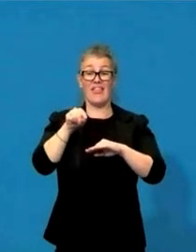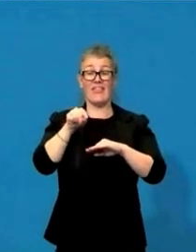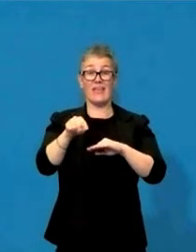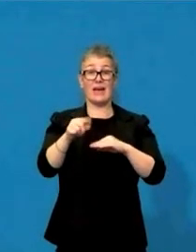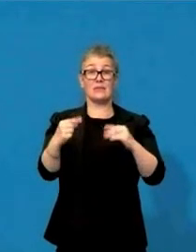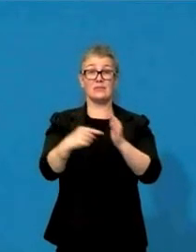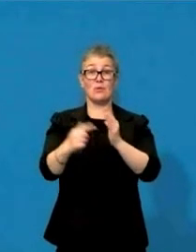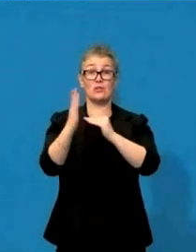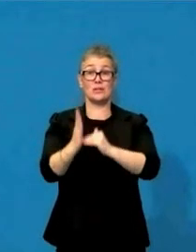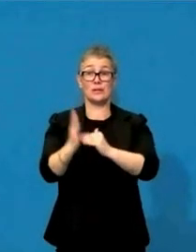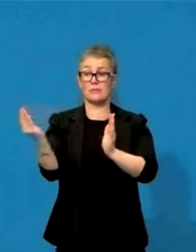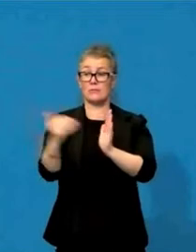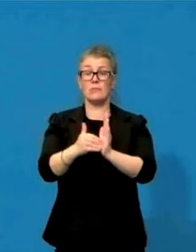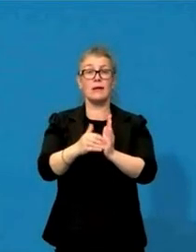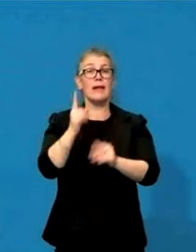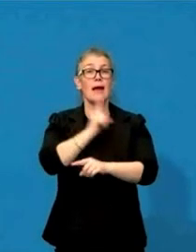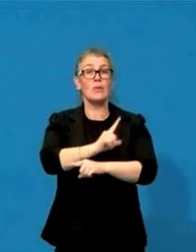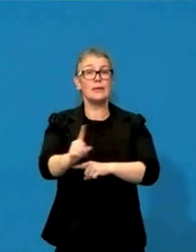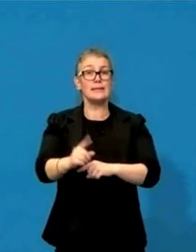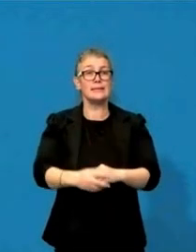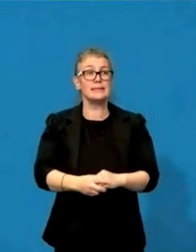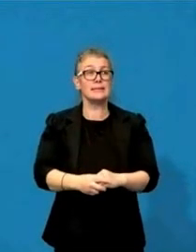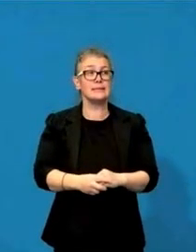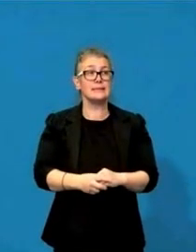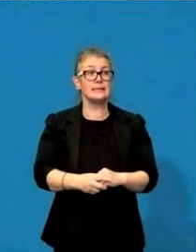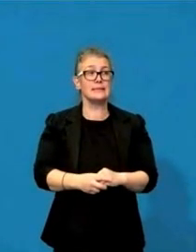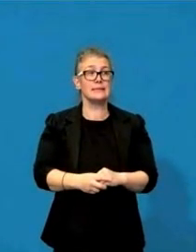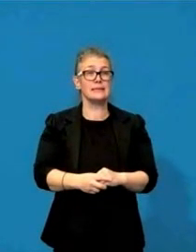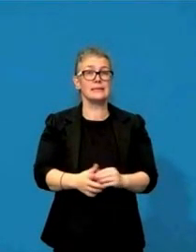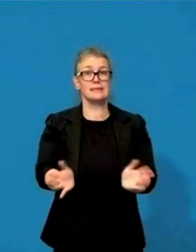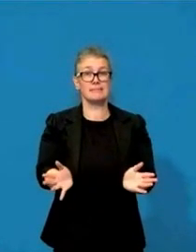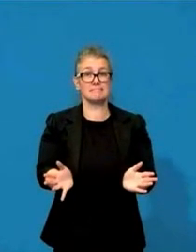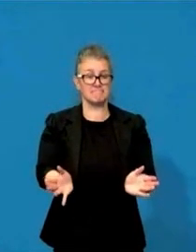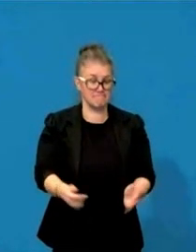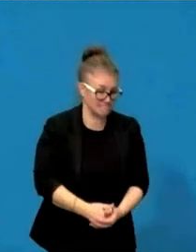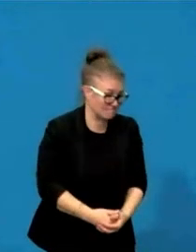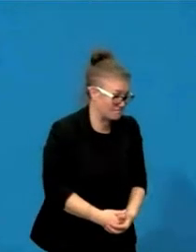So constant delays and -